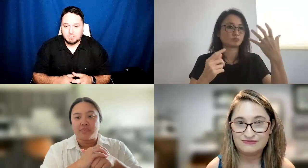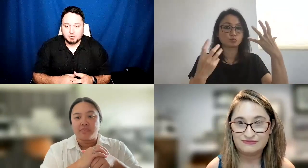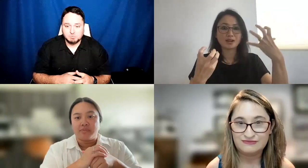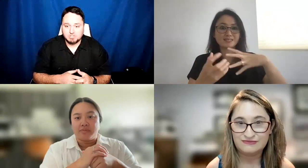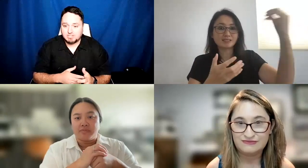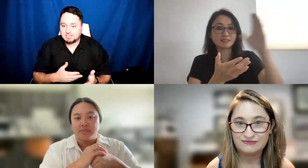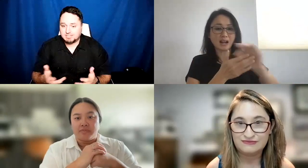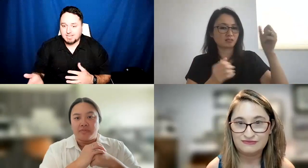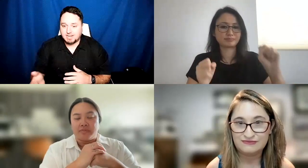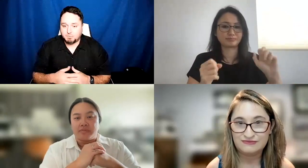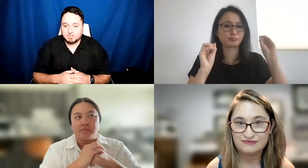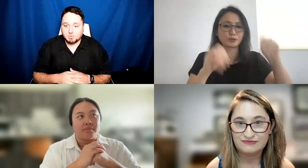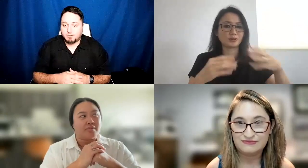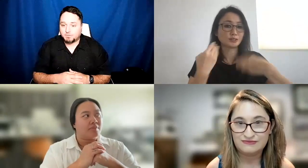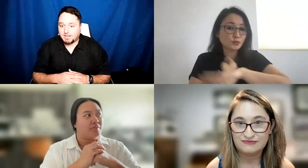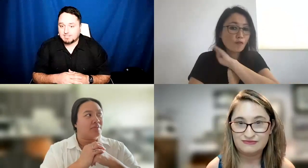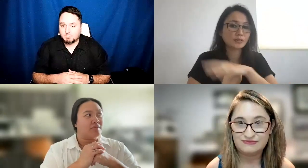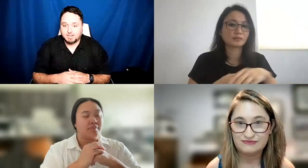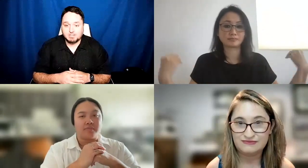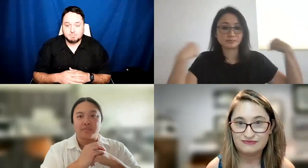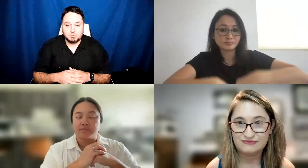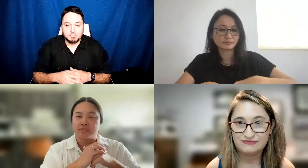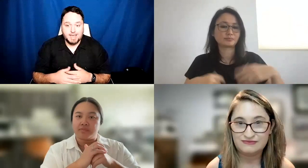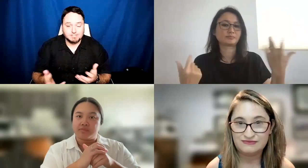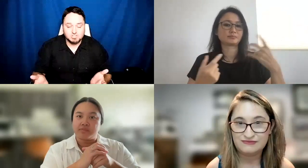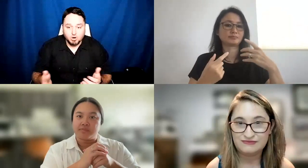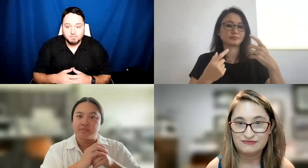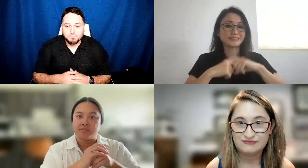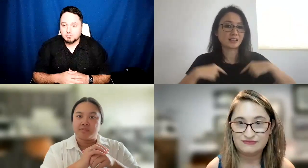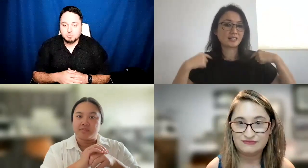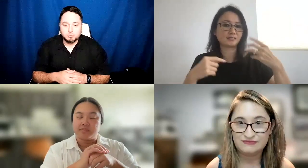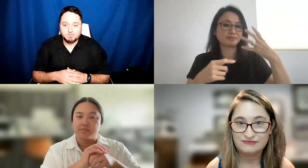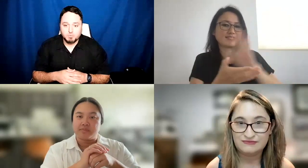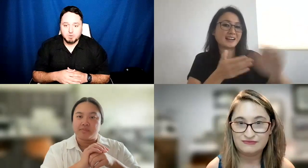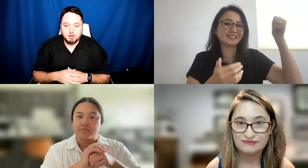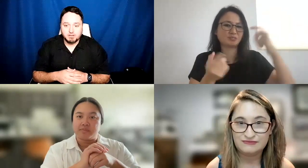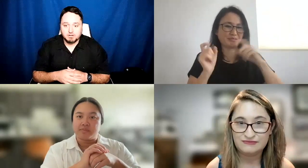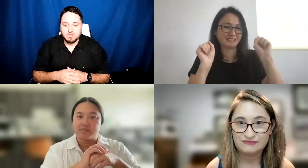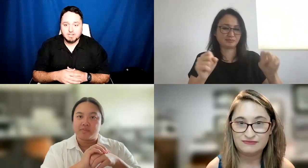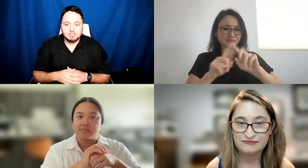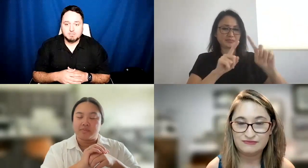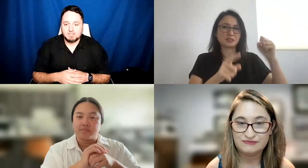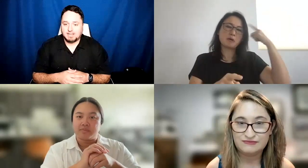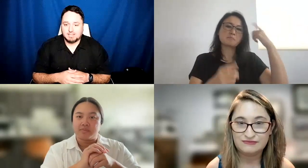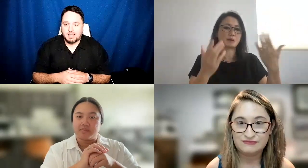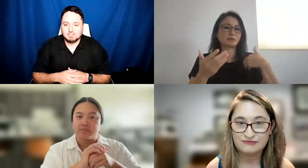you know, switch it and decide if we wanted to go out for a nice time, we can actually add a scarf to whatever we were wearing or something nice like that.